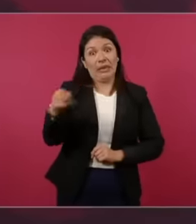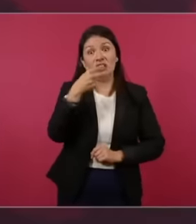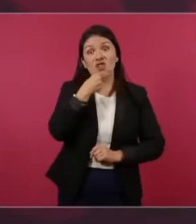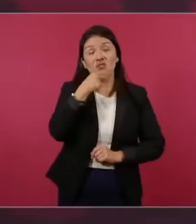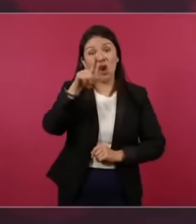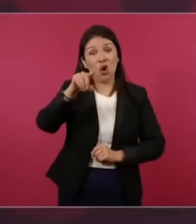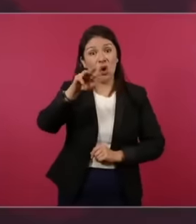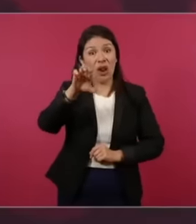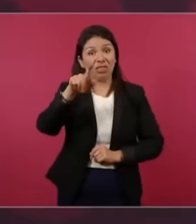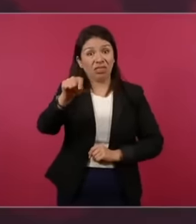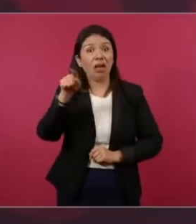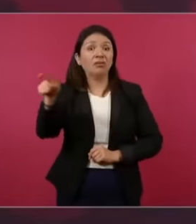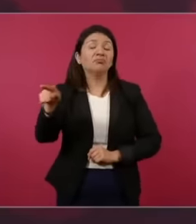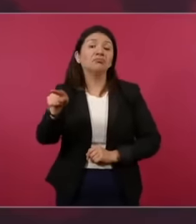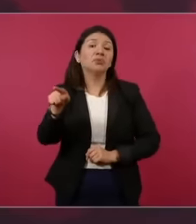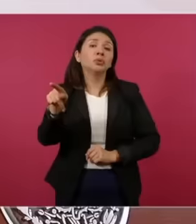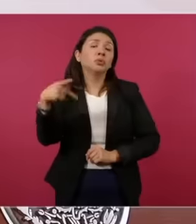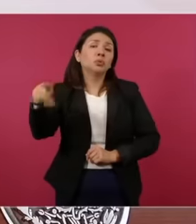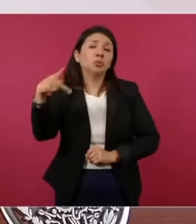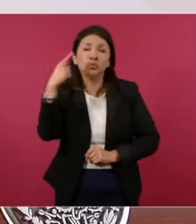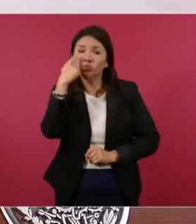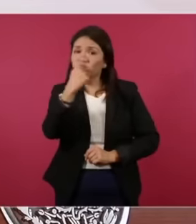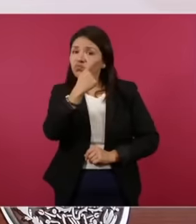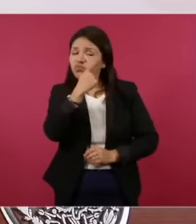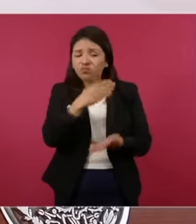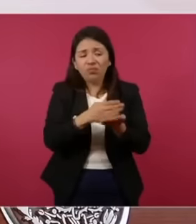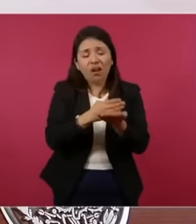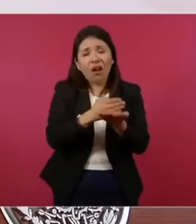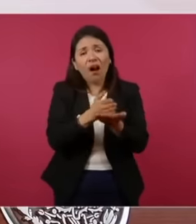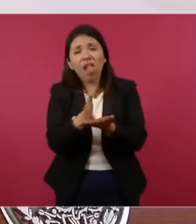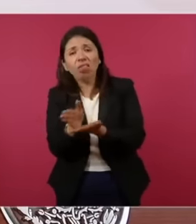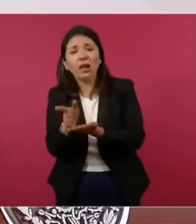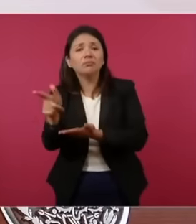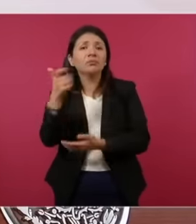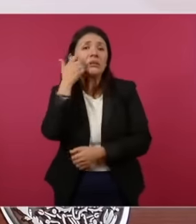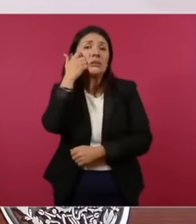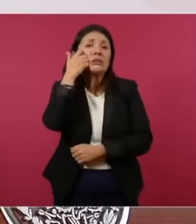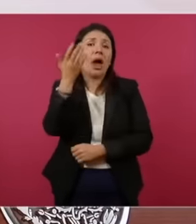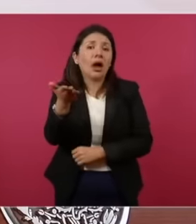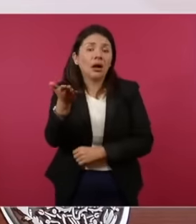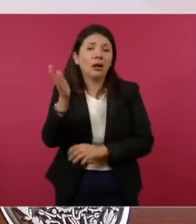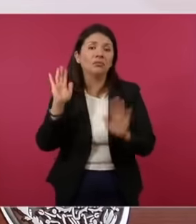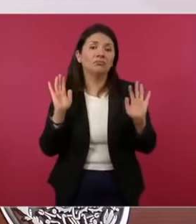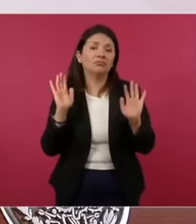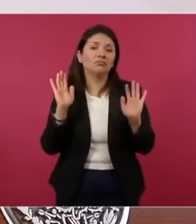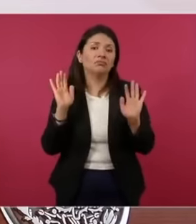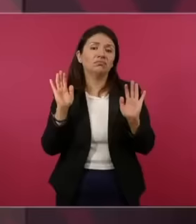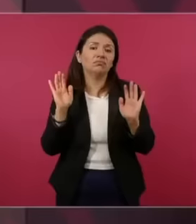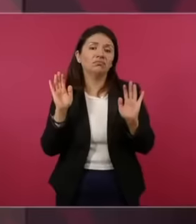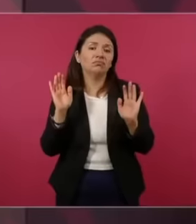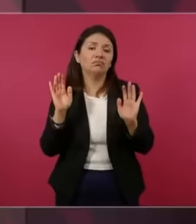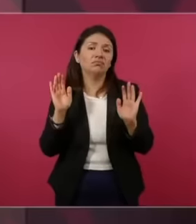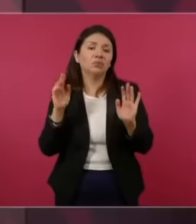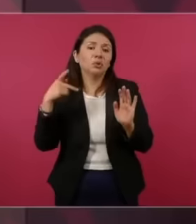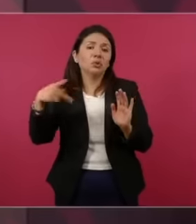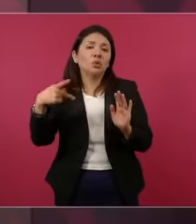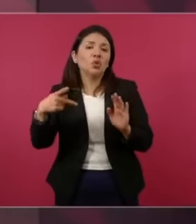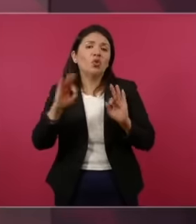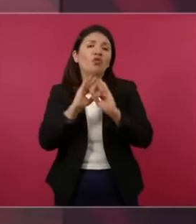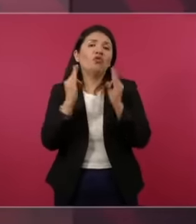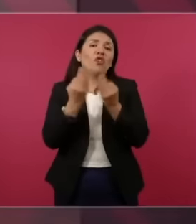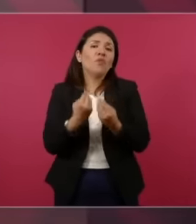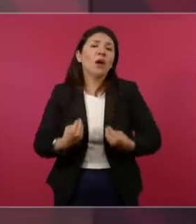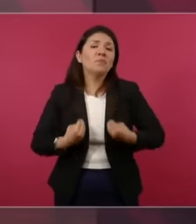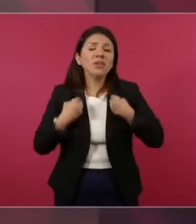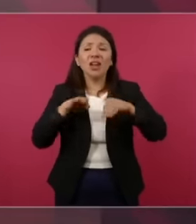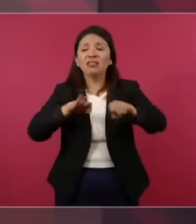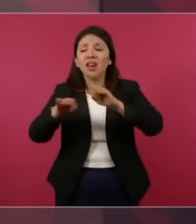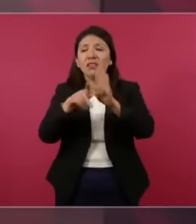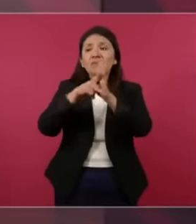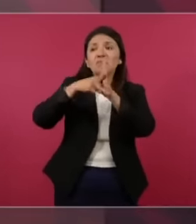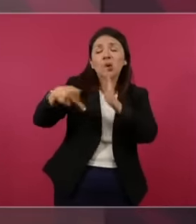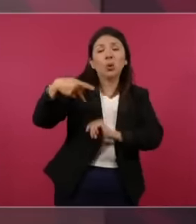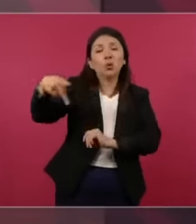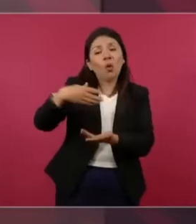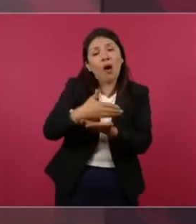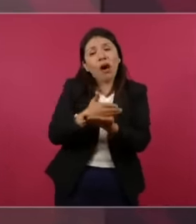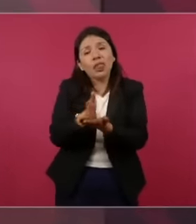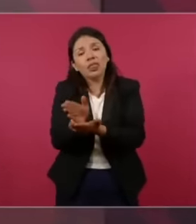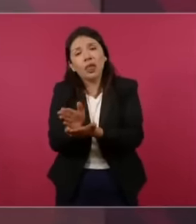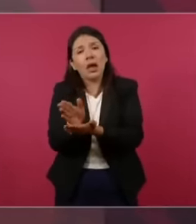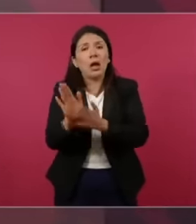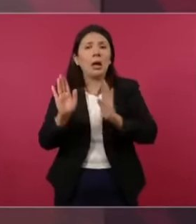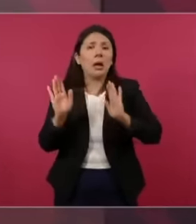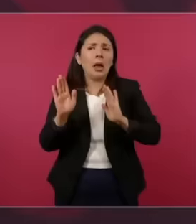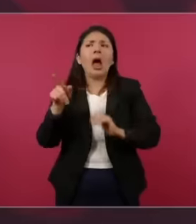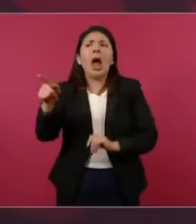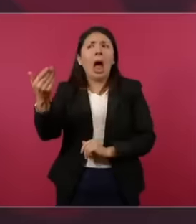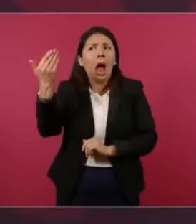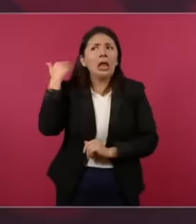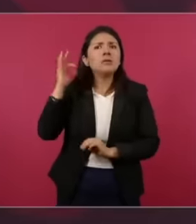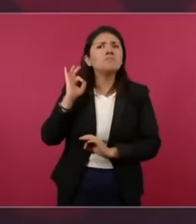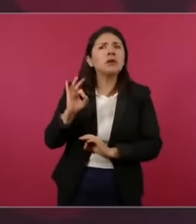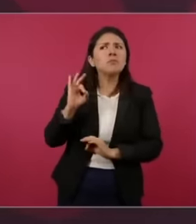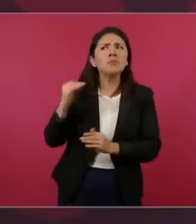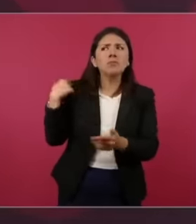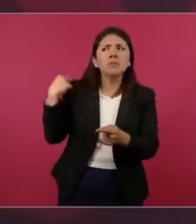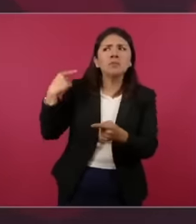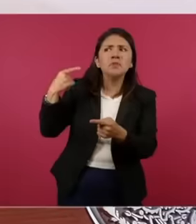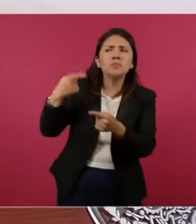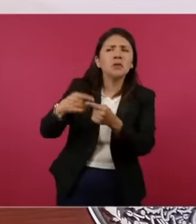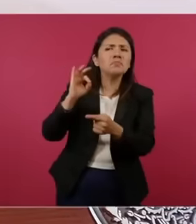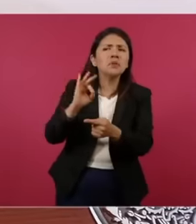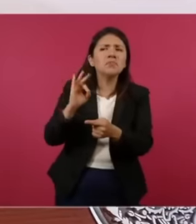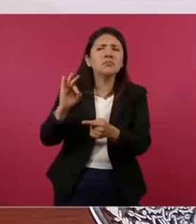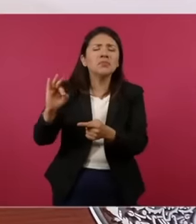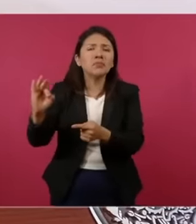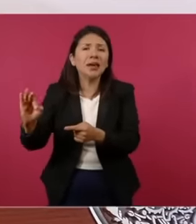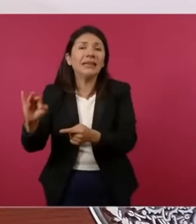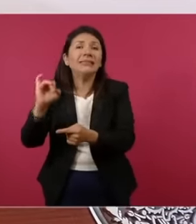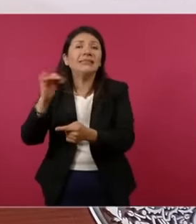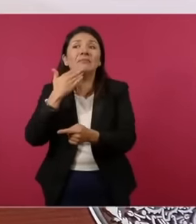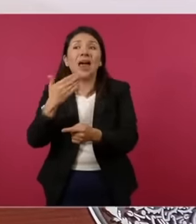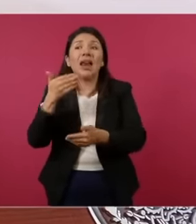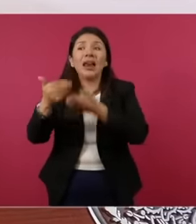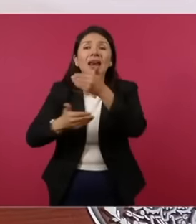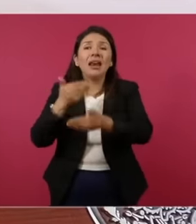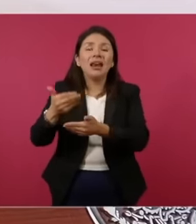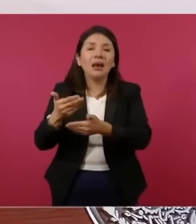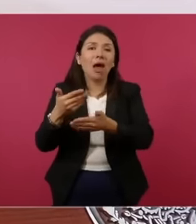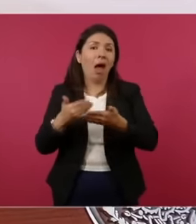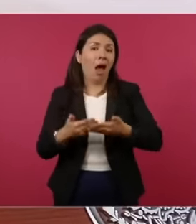chose that style of journalism and it worked in other times. Now it was a resounding